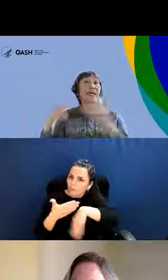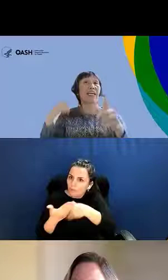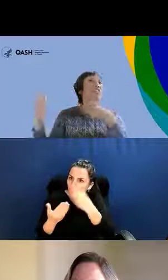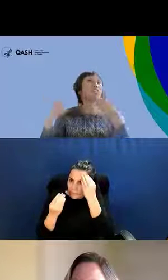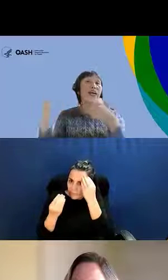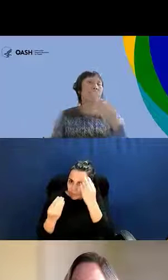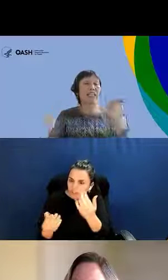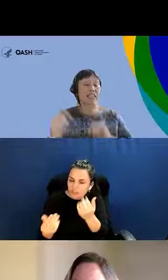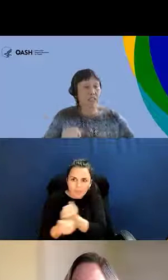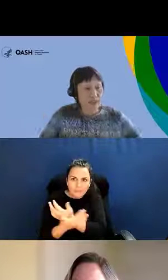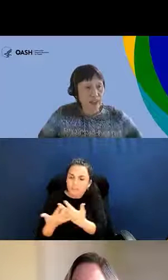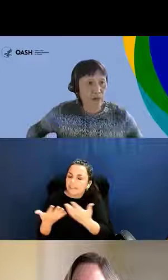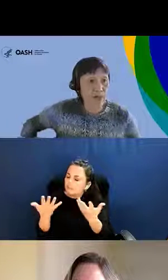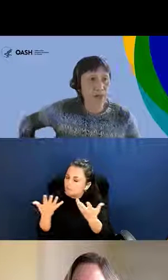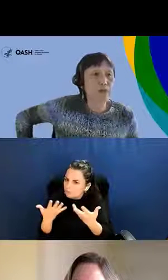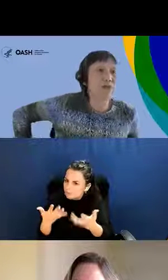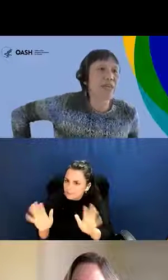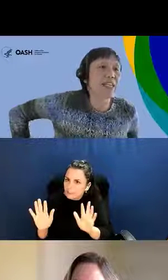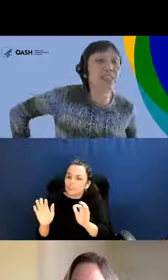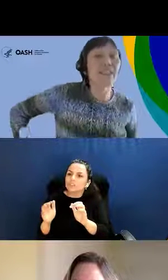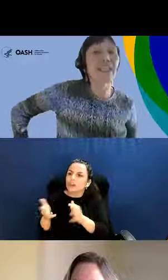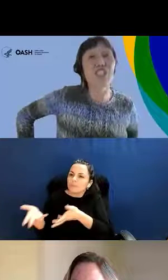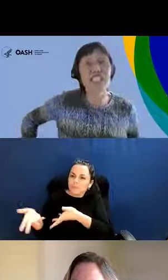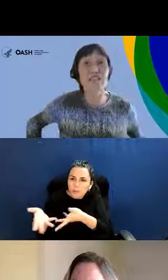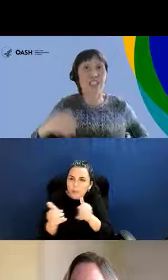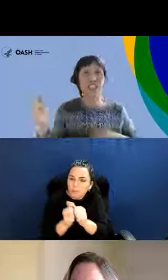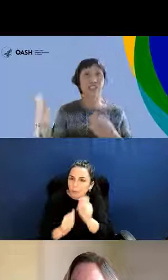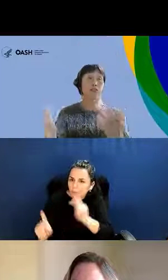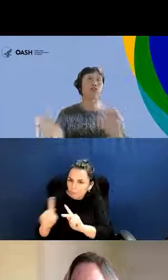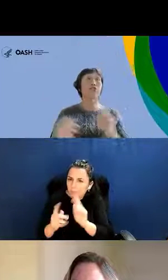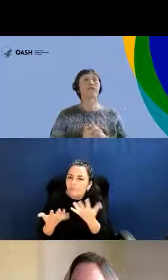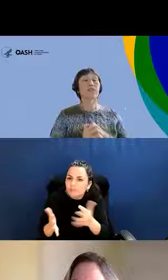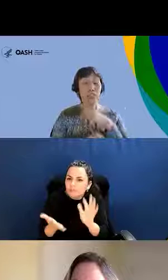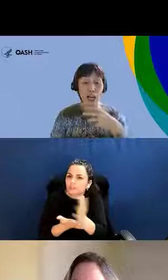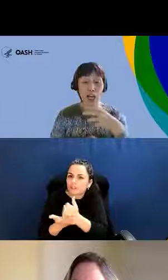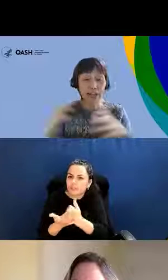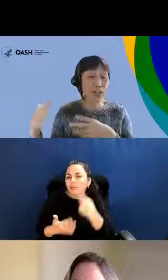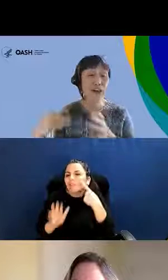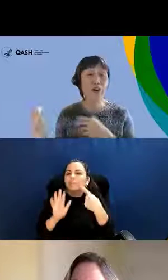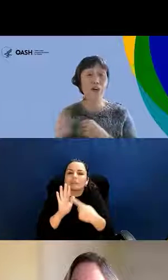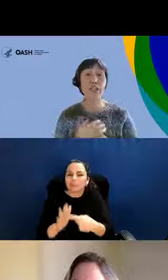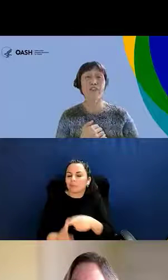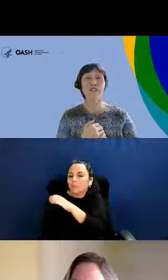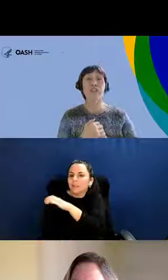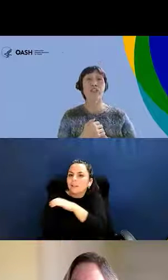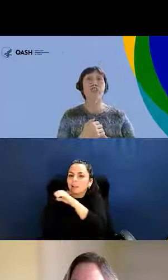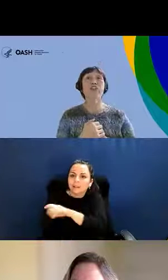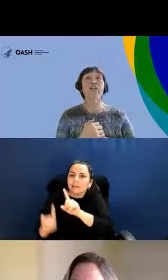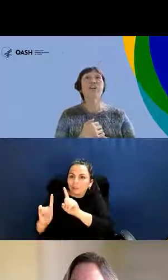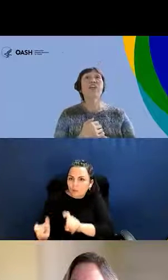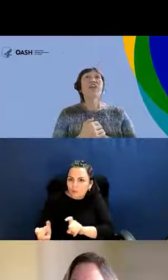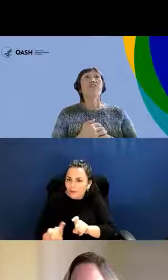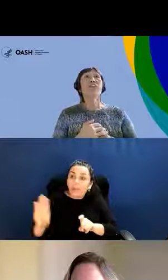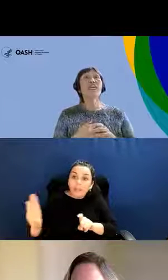by interacting and intervening with people. So let's just say you did a clinical trial and you have a whole bunch of information,